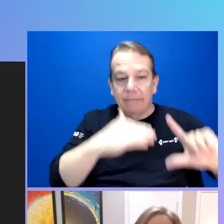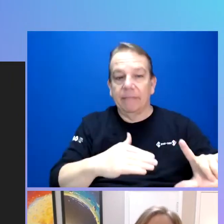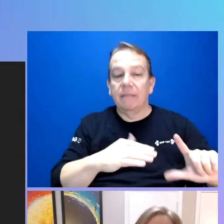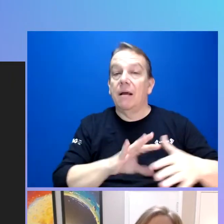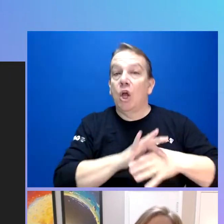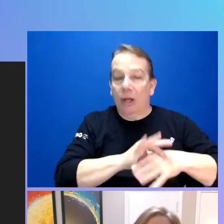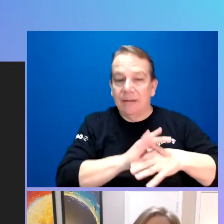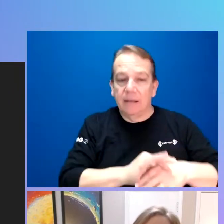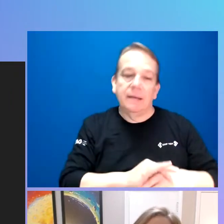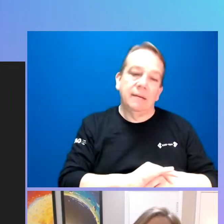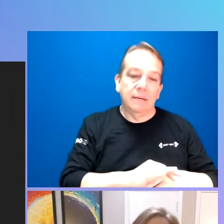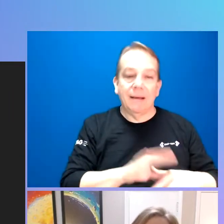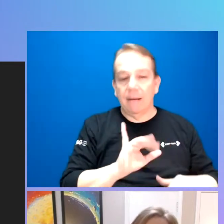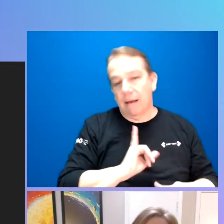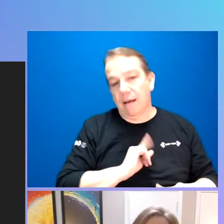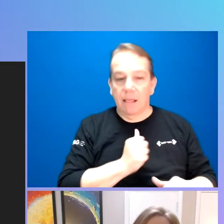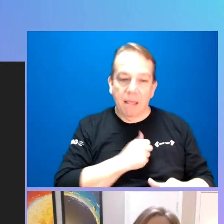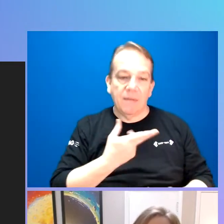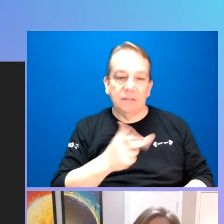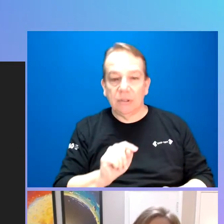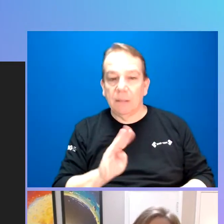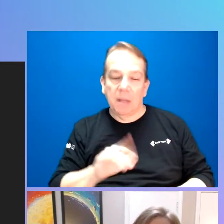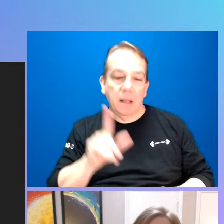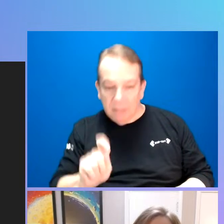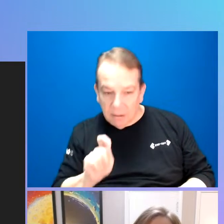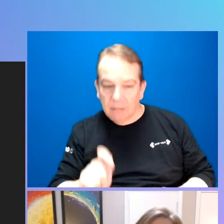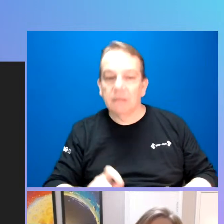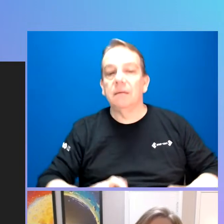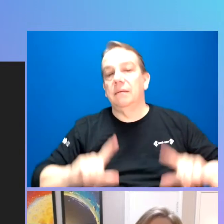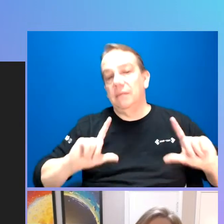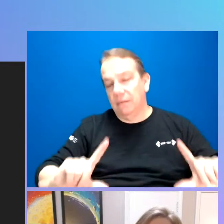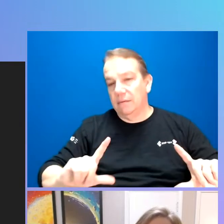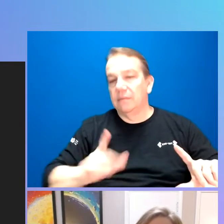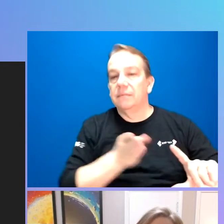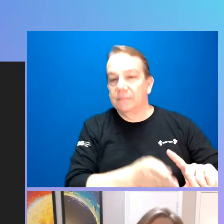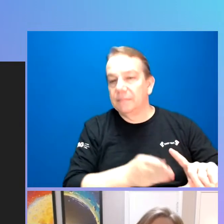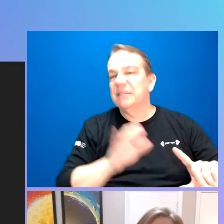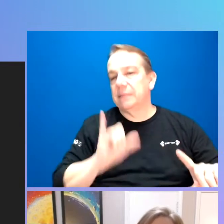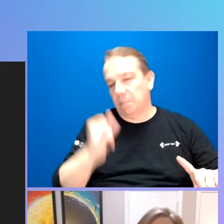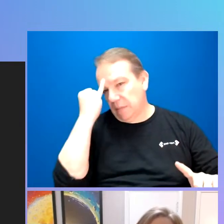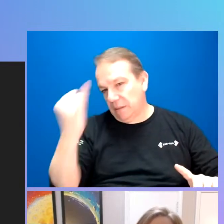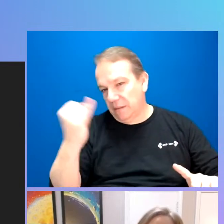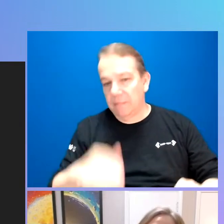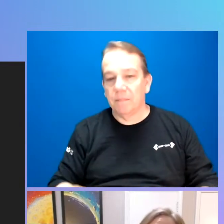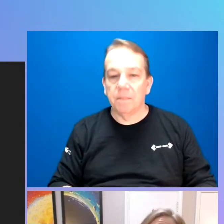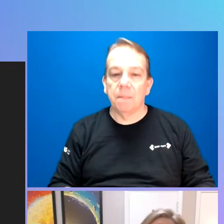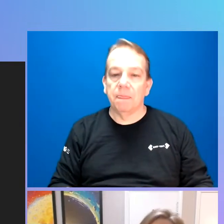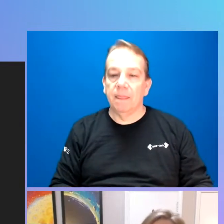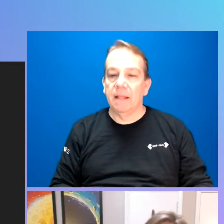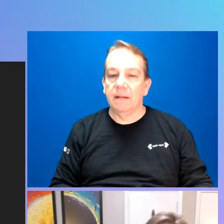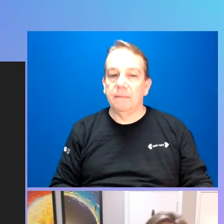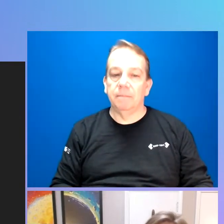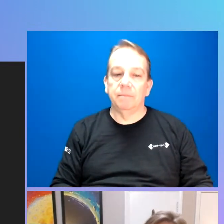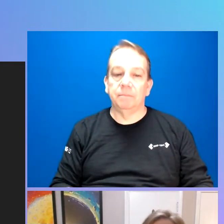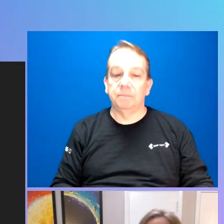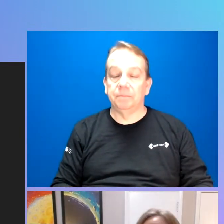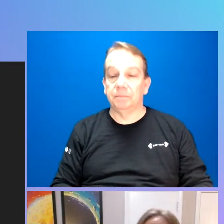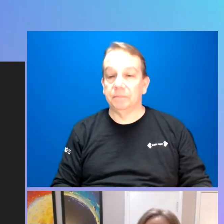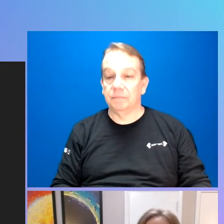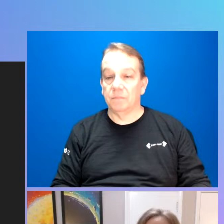start and end tags, we can create different elements. For instance, if we place the text I